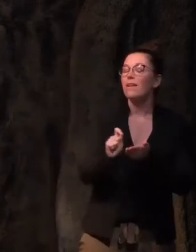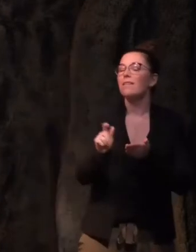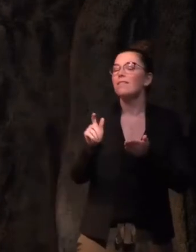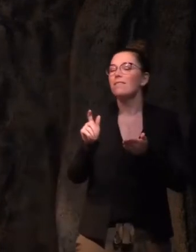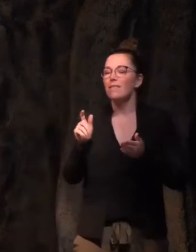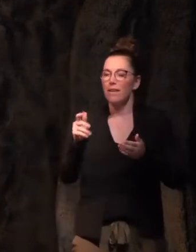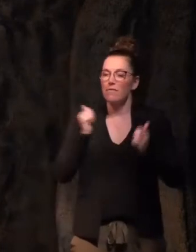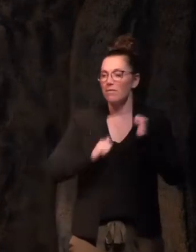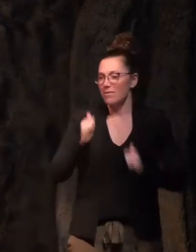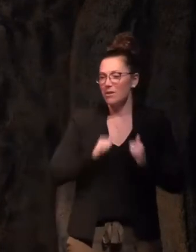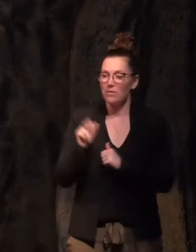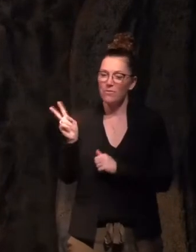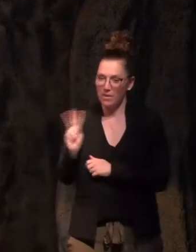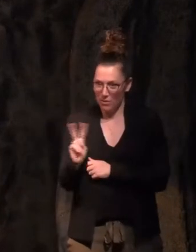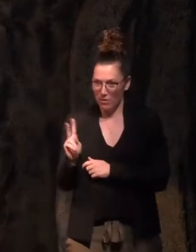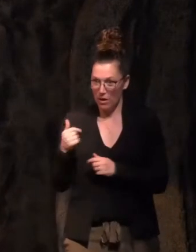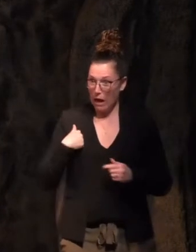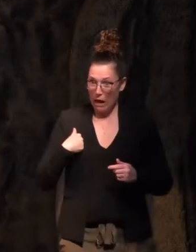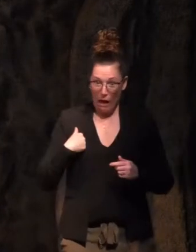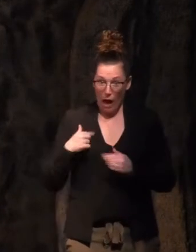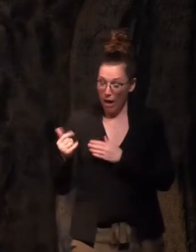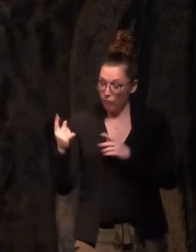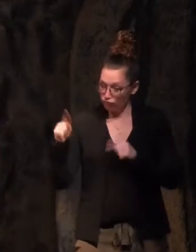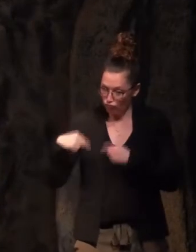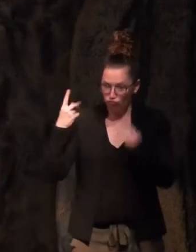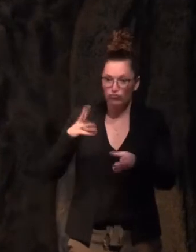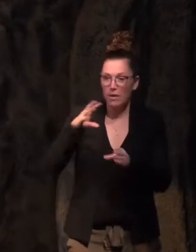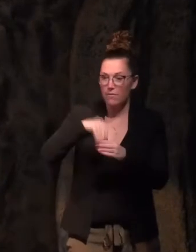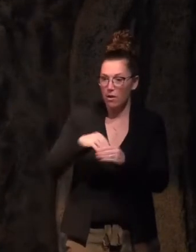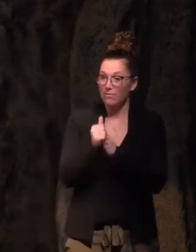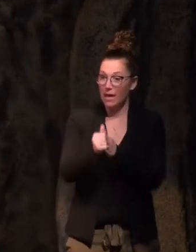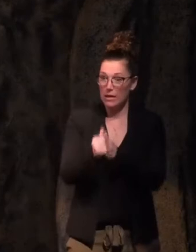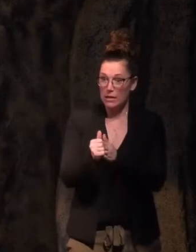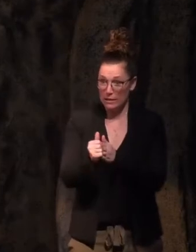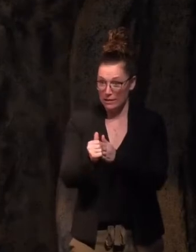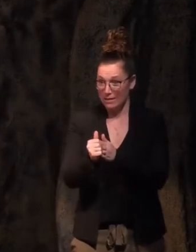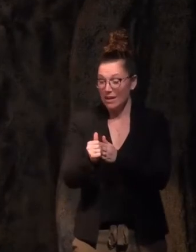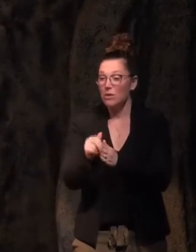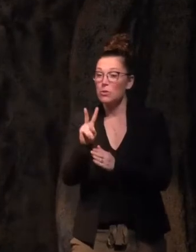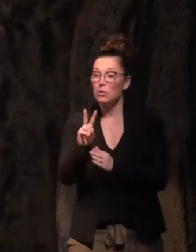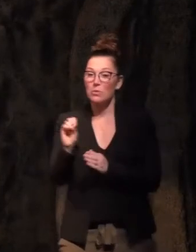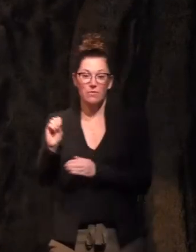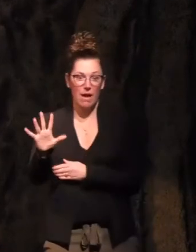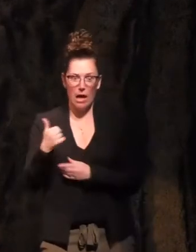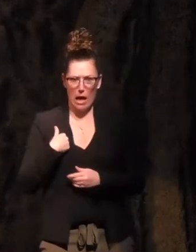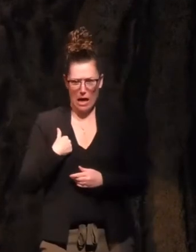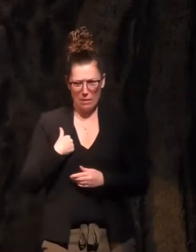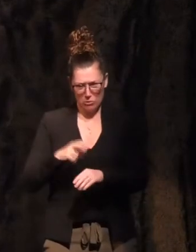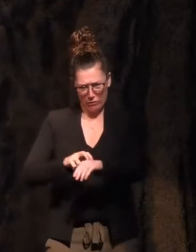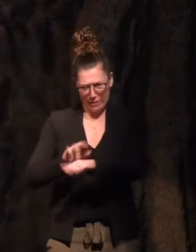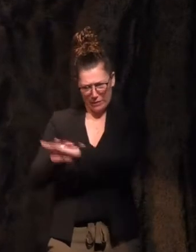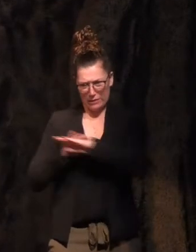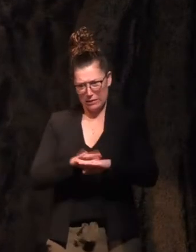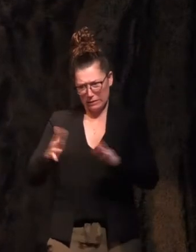and as you can tell from my shaking, which I'm not acting, I'm a little nervous. (Audience groans)